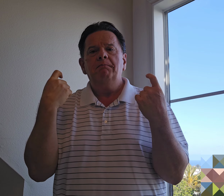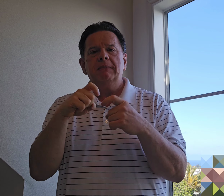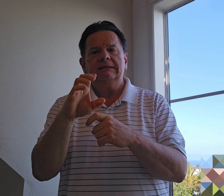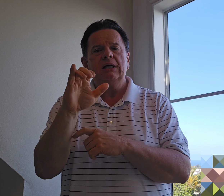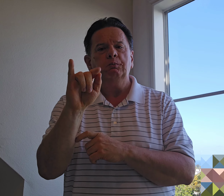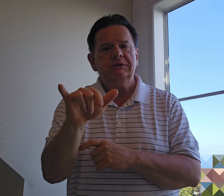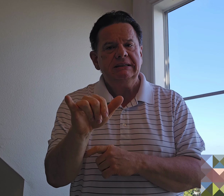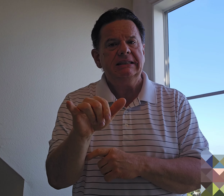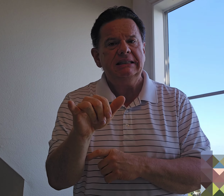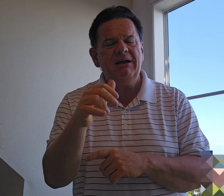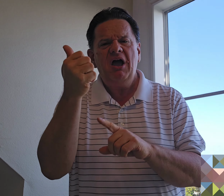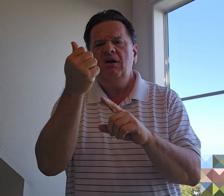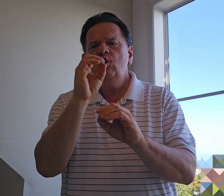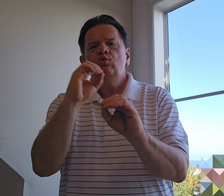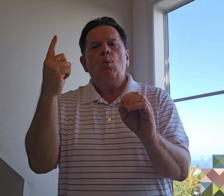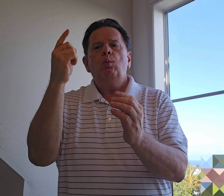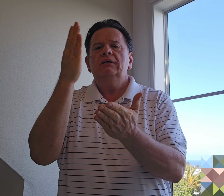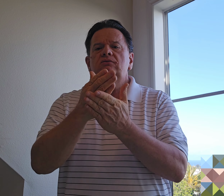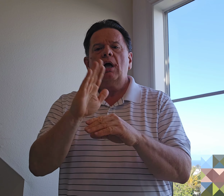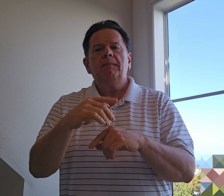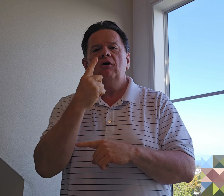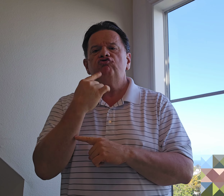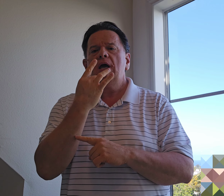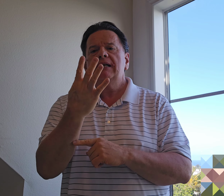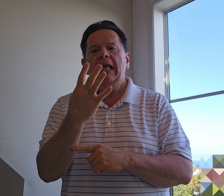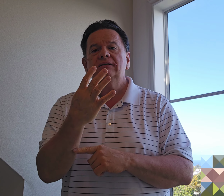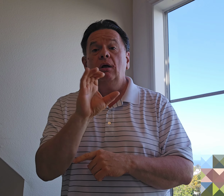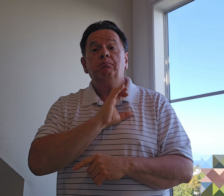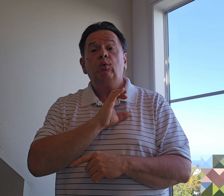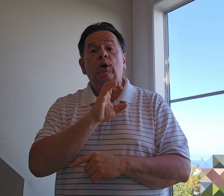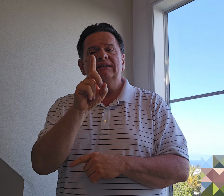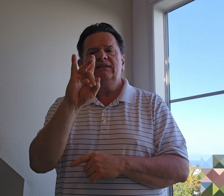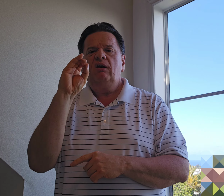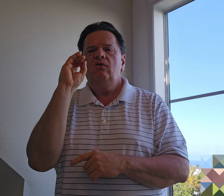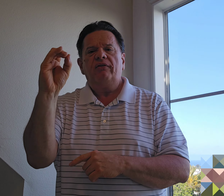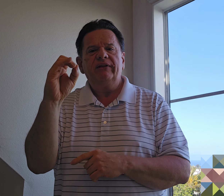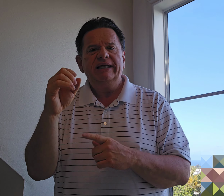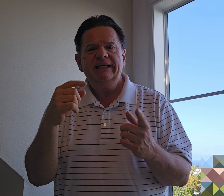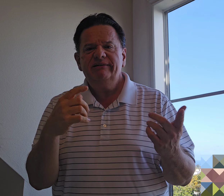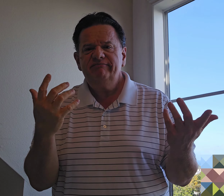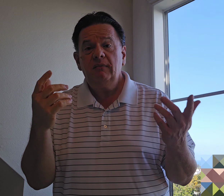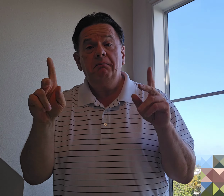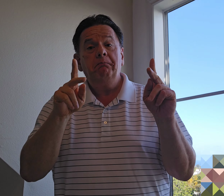Driving in Rome was even crazier than Mexico City. Hardly anybody stopped at red lights.